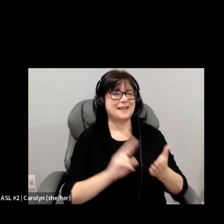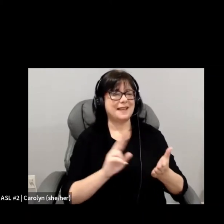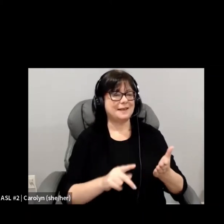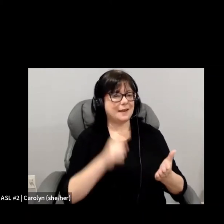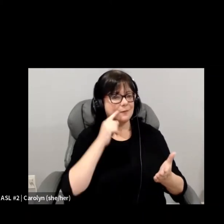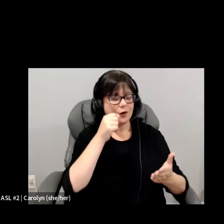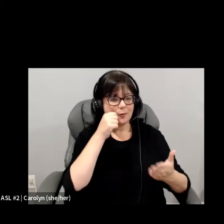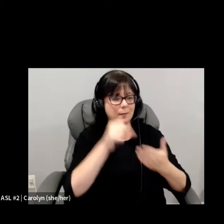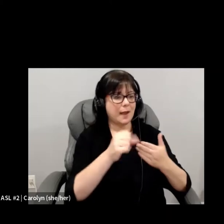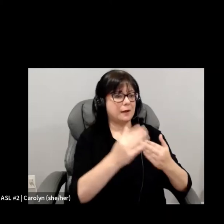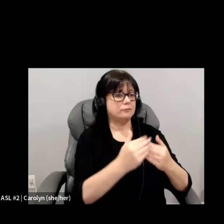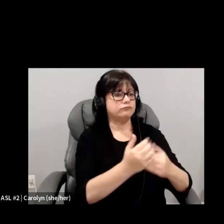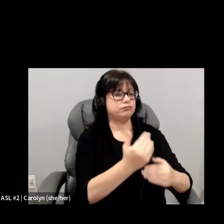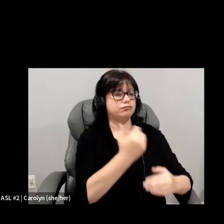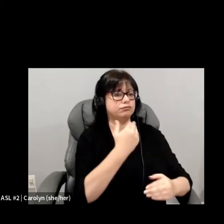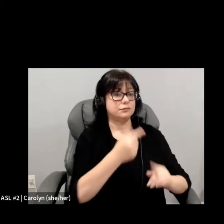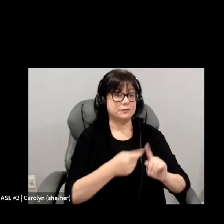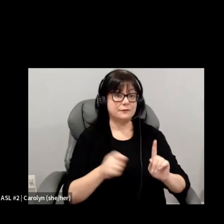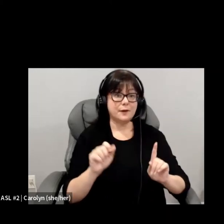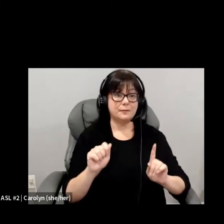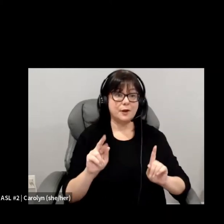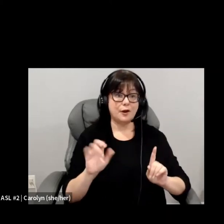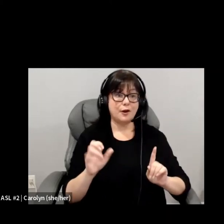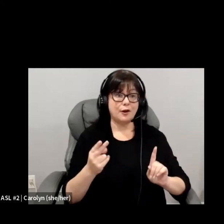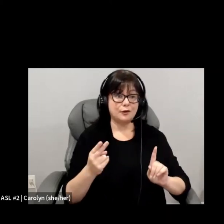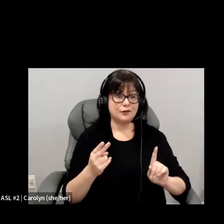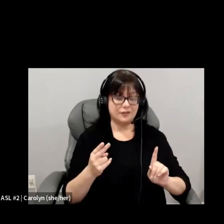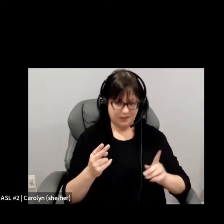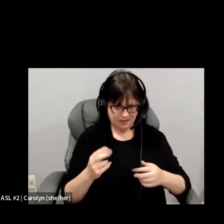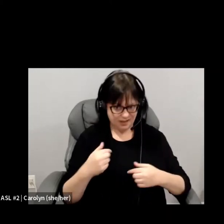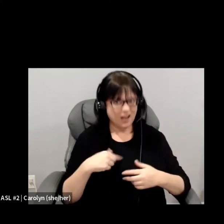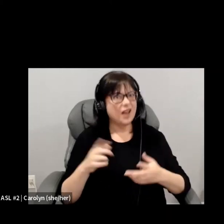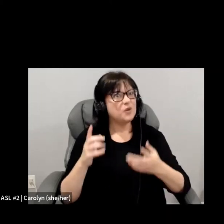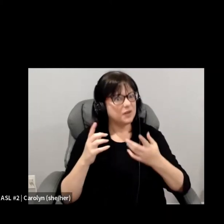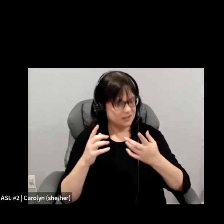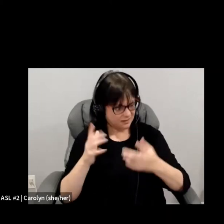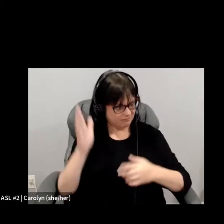I WAS INTERESTED IN THE WORK OF ARCH, AWE STRUCK BY THE GROUND BREAK AND IMPRESSIVE